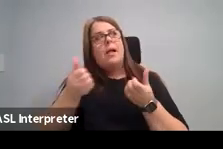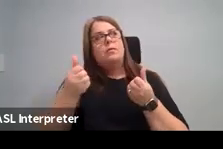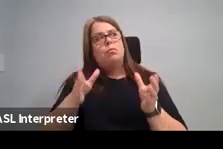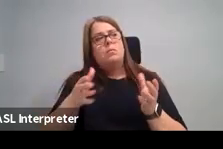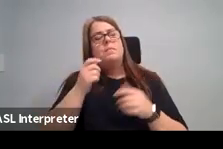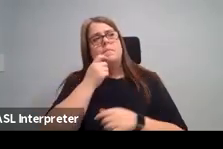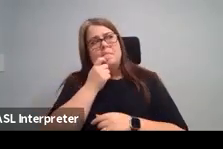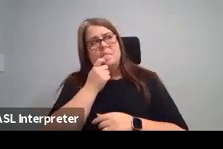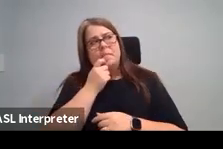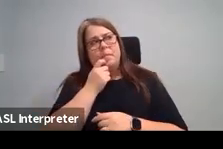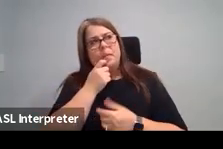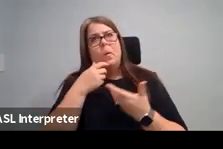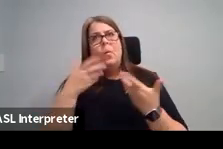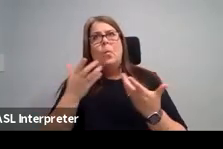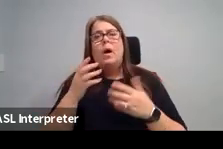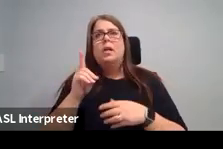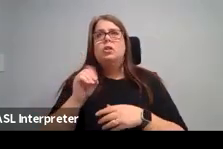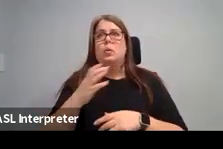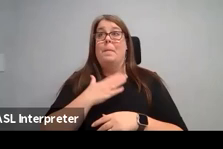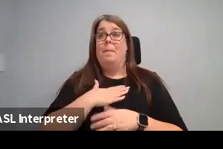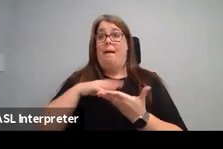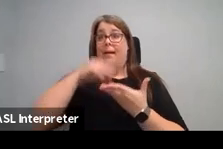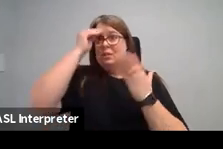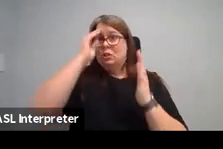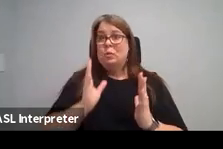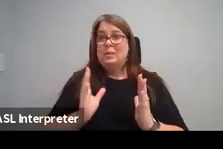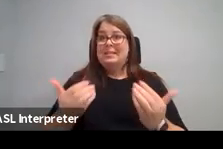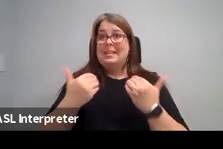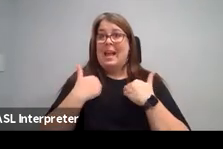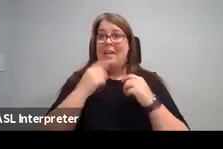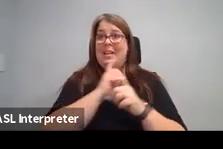Jewyl Alderson Clarke, SDCOE: To engage with learning. So first of all what's issued by the school. So this might be things like books.